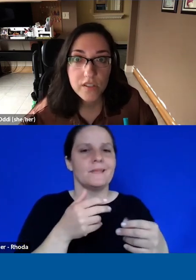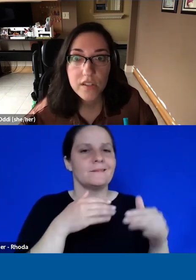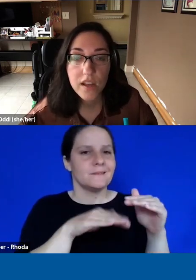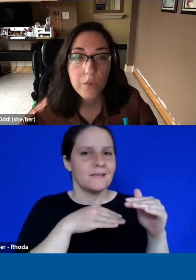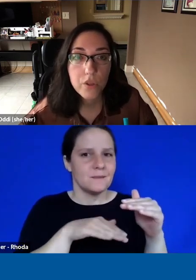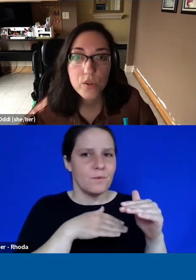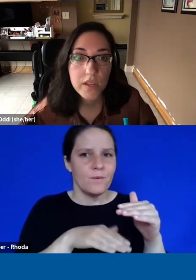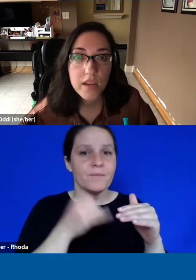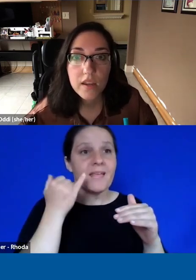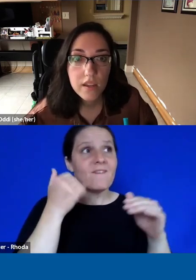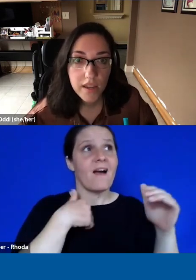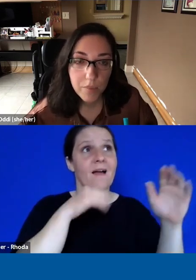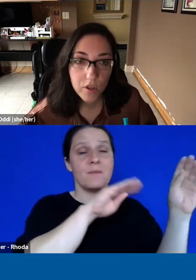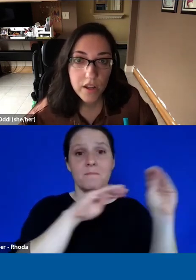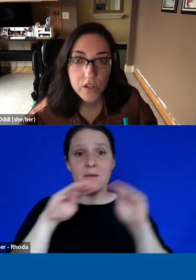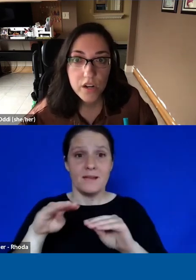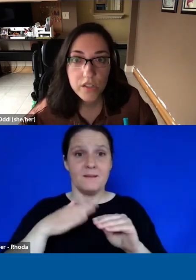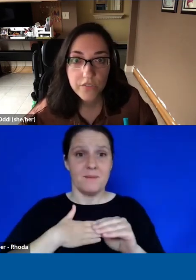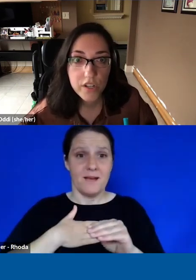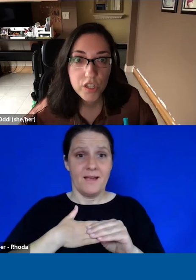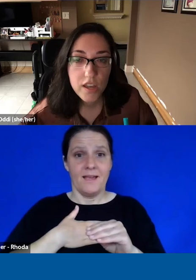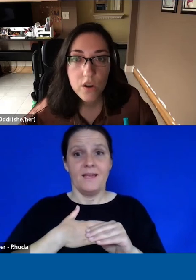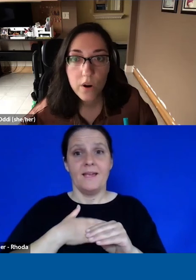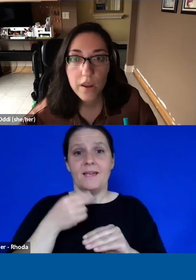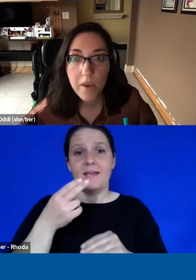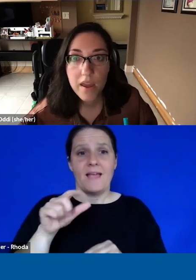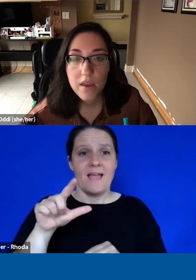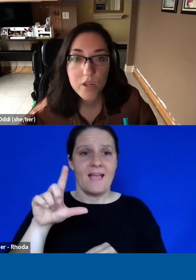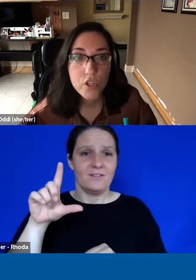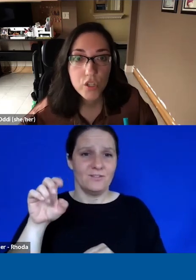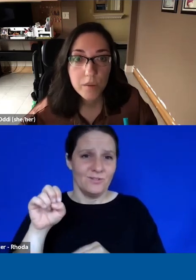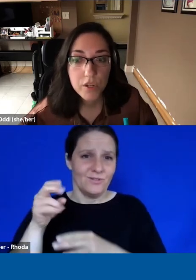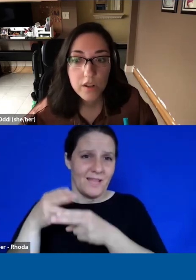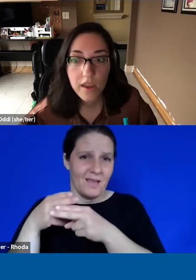for instance, I will use capital letters there to differentiate or in my image description.